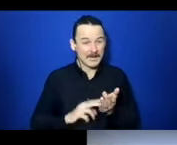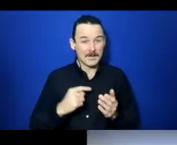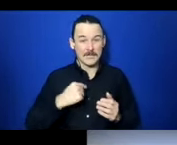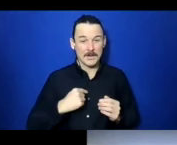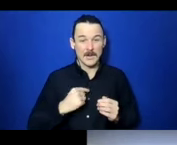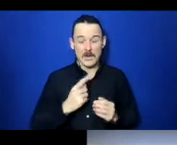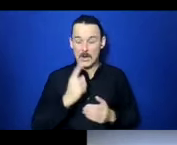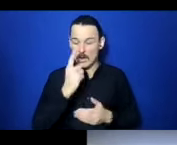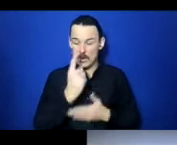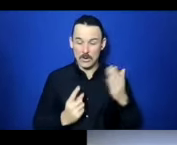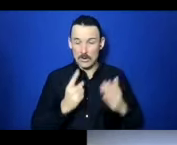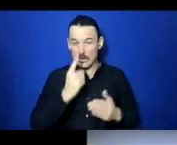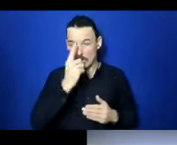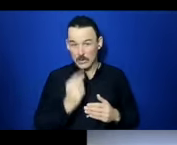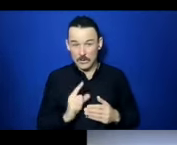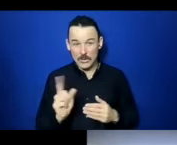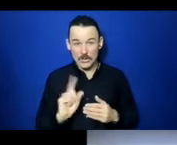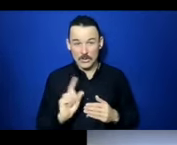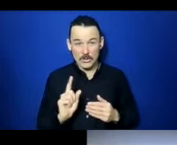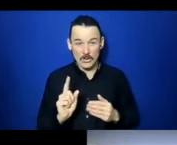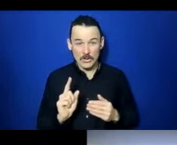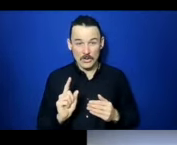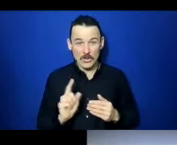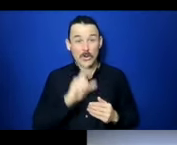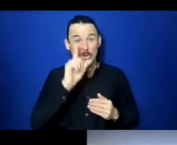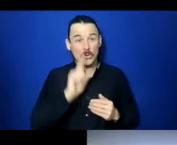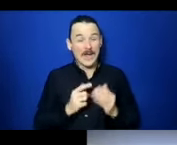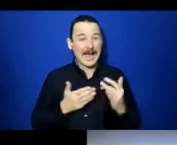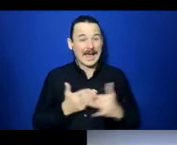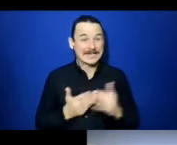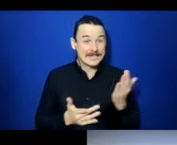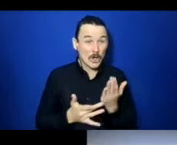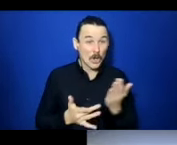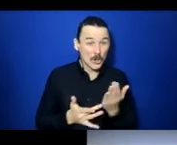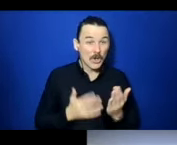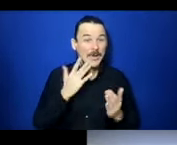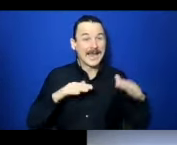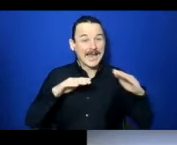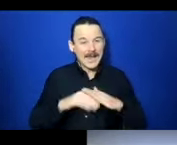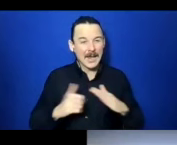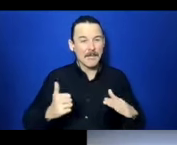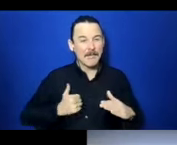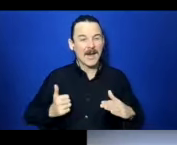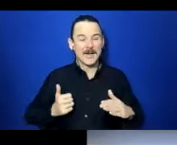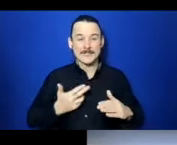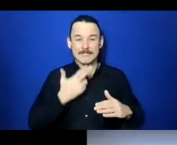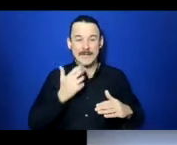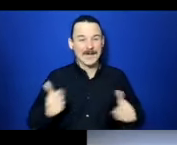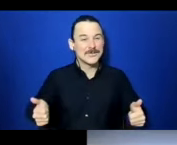while I’m in my power chair. Well we don't live in our wheelchairs